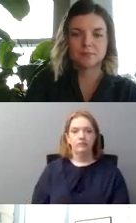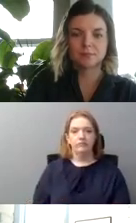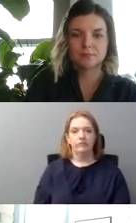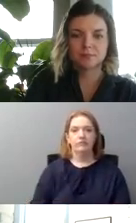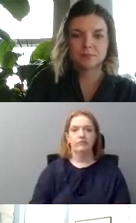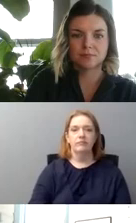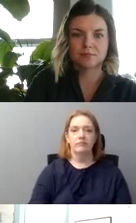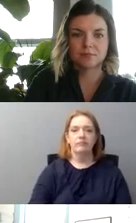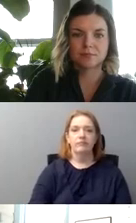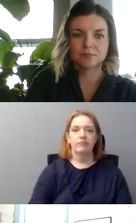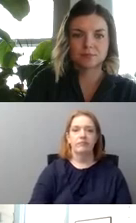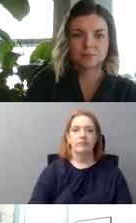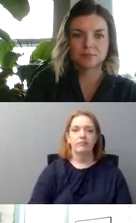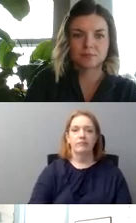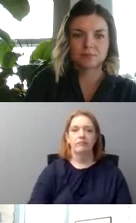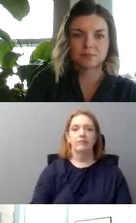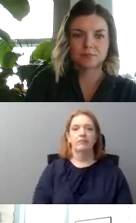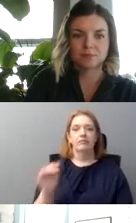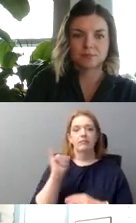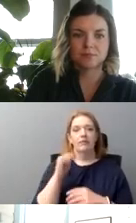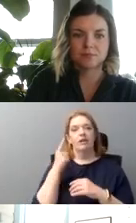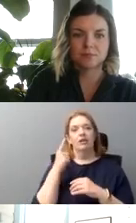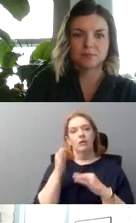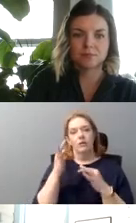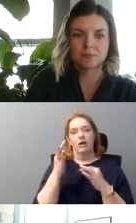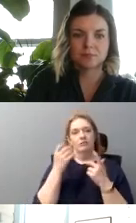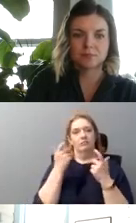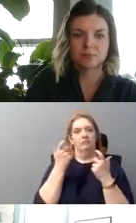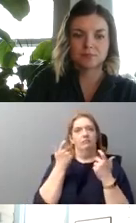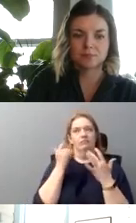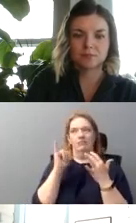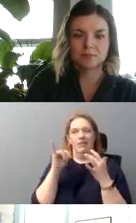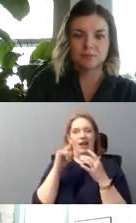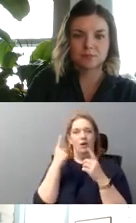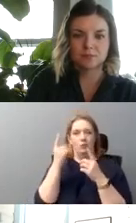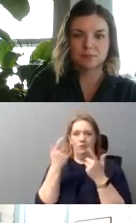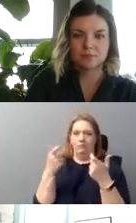you know, it was one of the main places besides Mission, and I also talked about, I'm actually